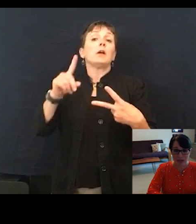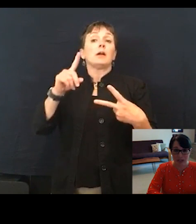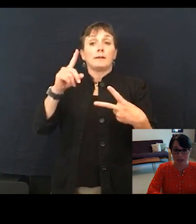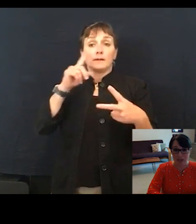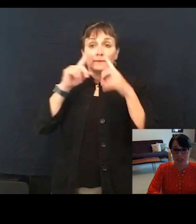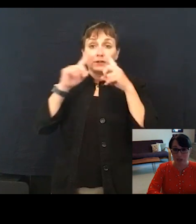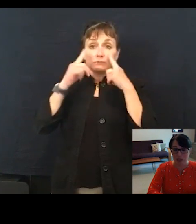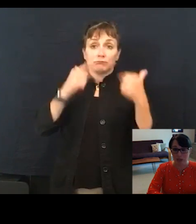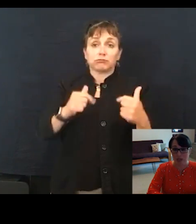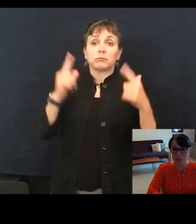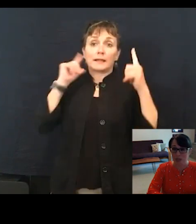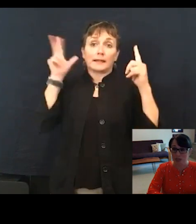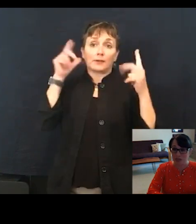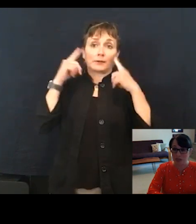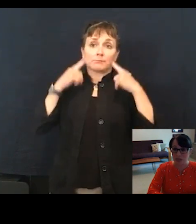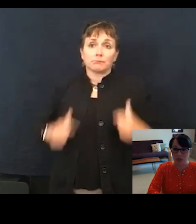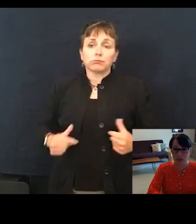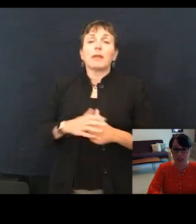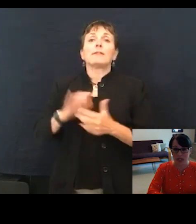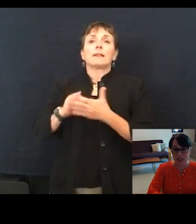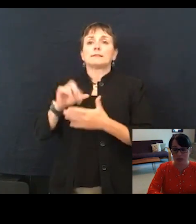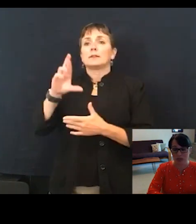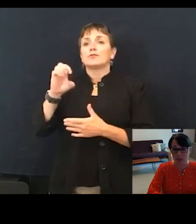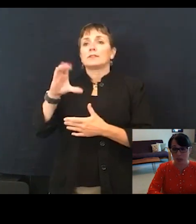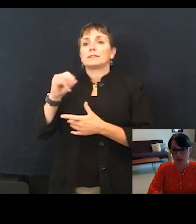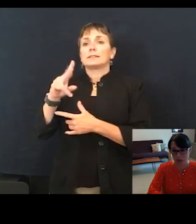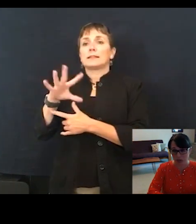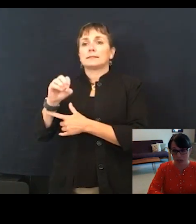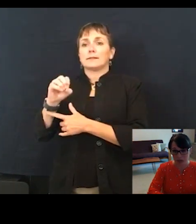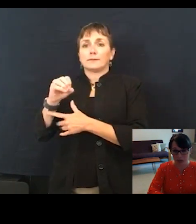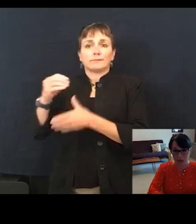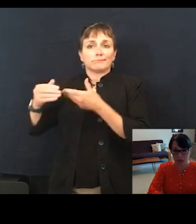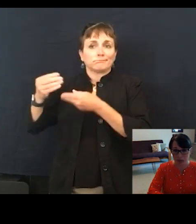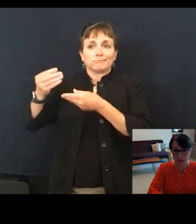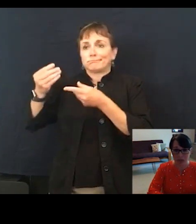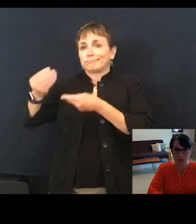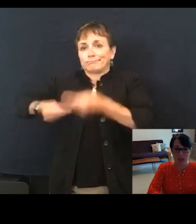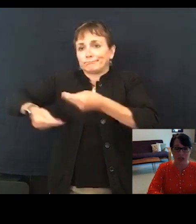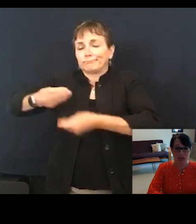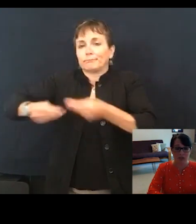and it affects between about 7 to 14 out of every 100,000 people.